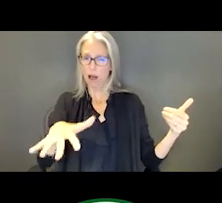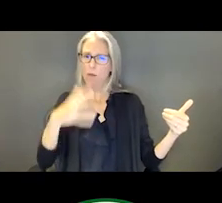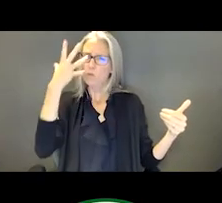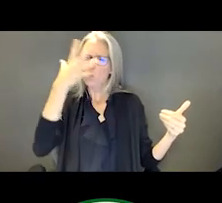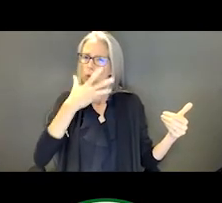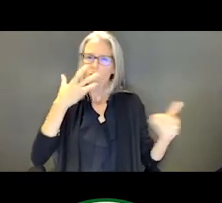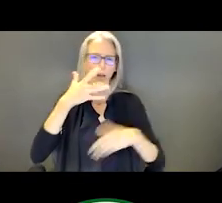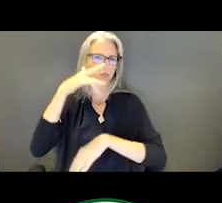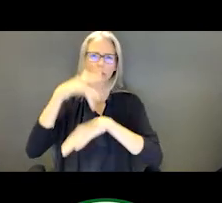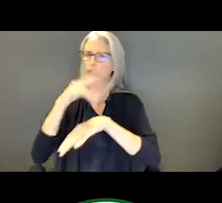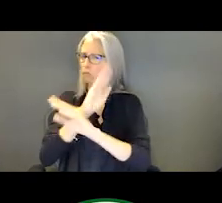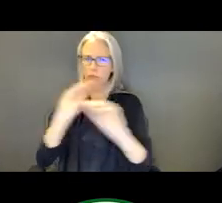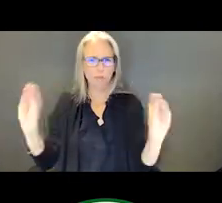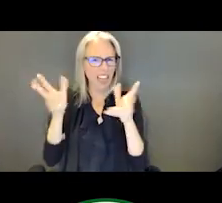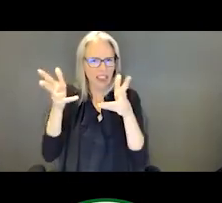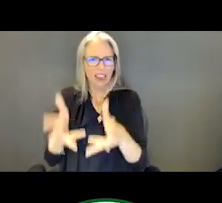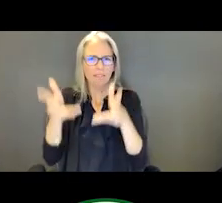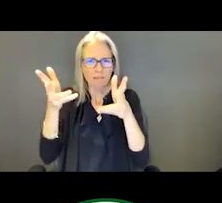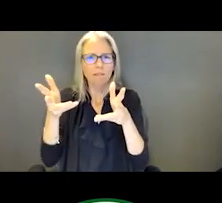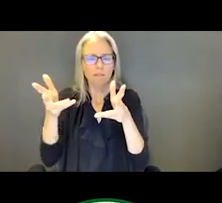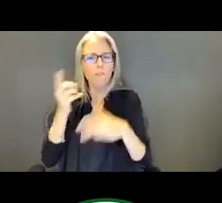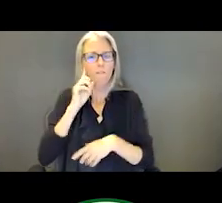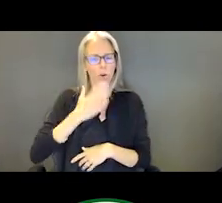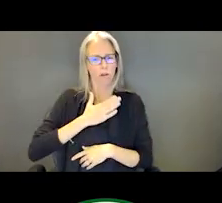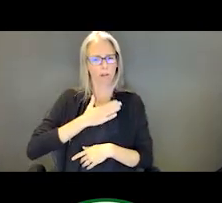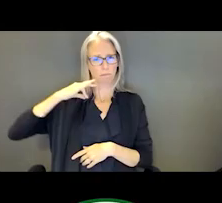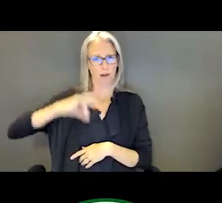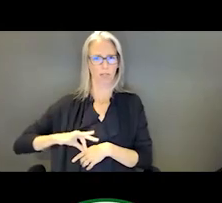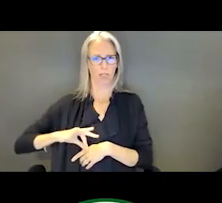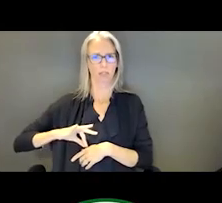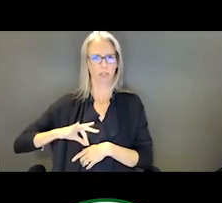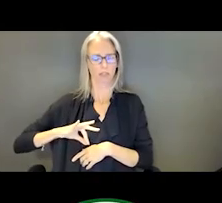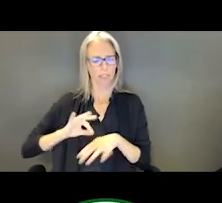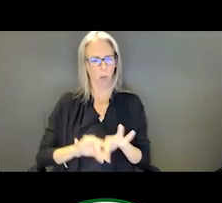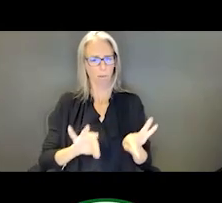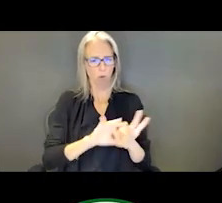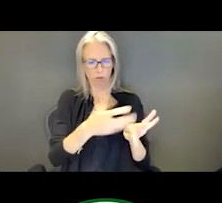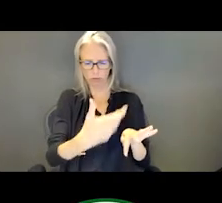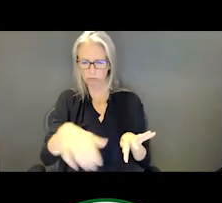is a story keeper and has its lifetime experience and knowledge of all the history. Of how we've gotten to where we are. No long history working specifically with parks. So